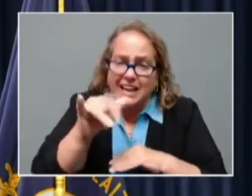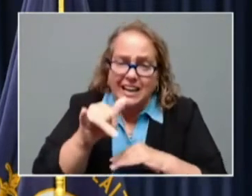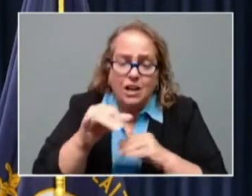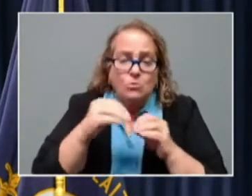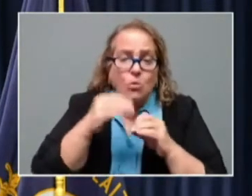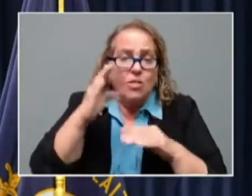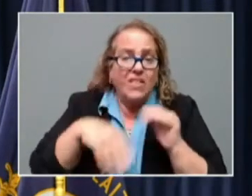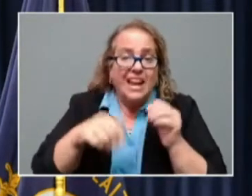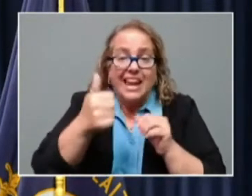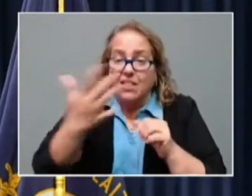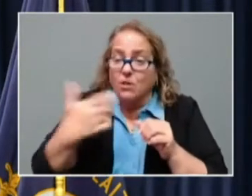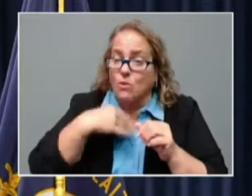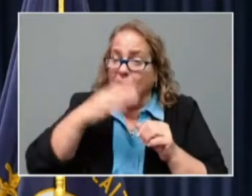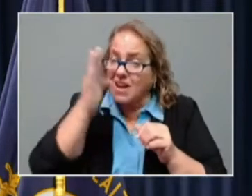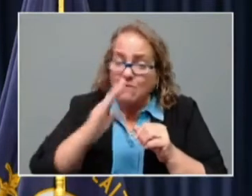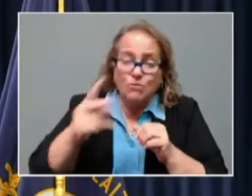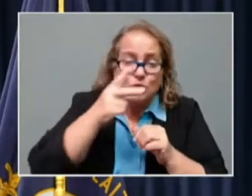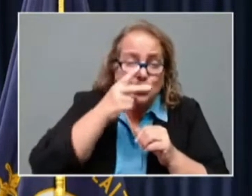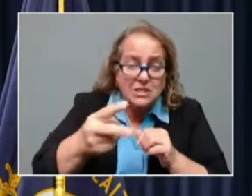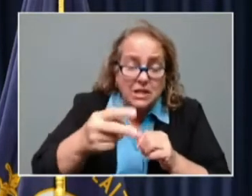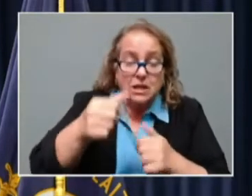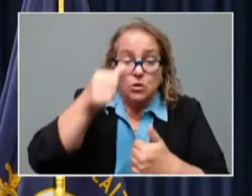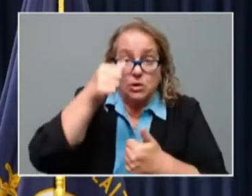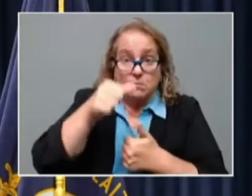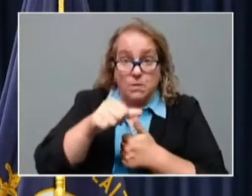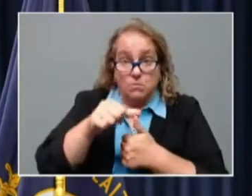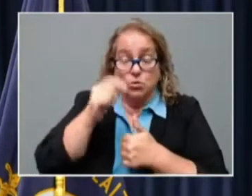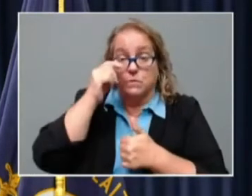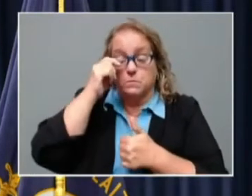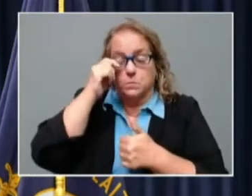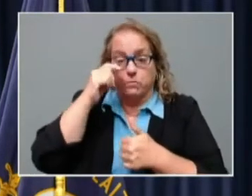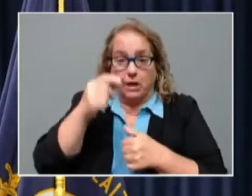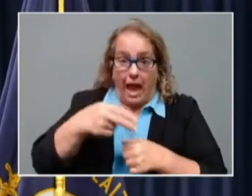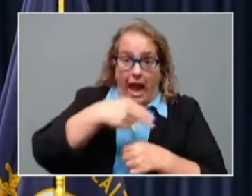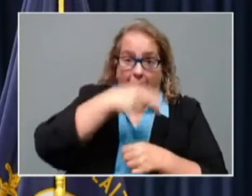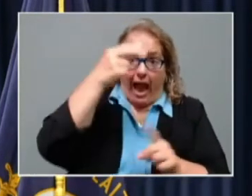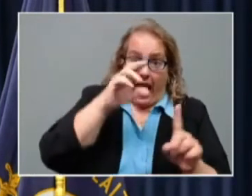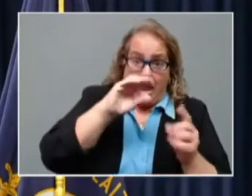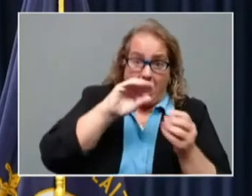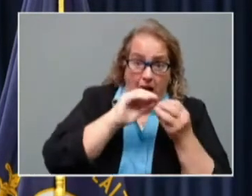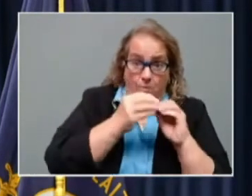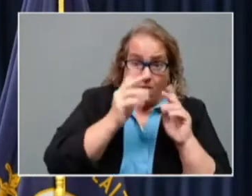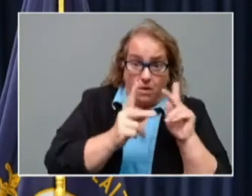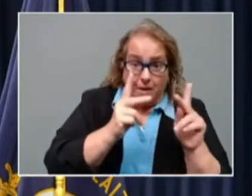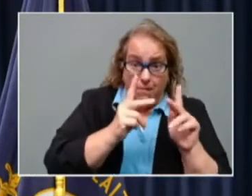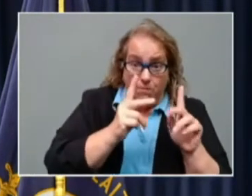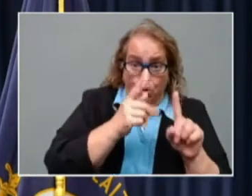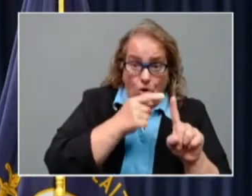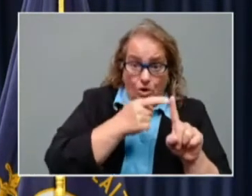uh, deaths trail cases. And so we are going to see at least a couple of very